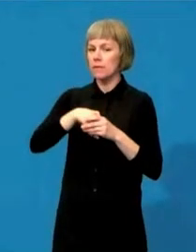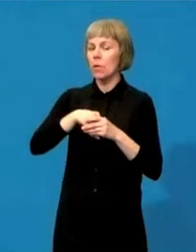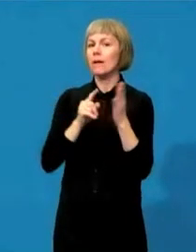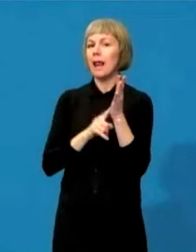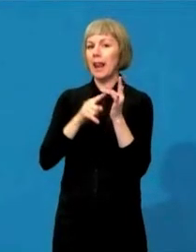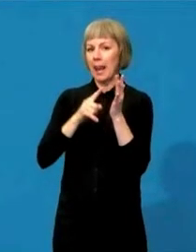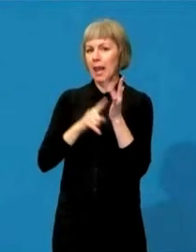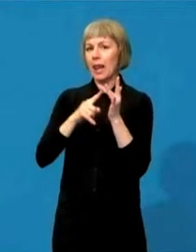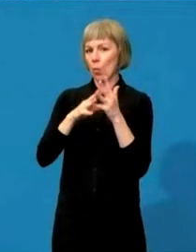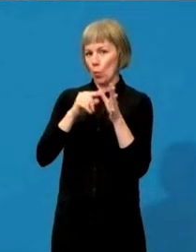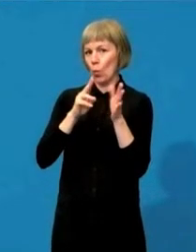of our children at that certain age group.